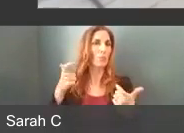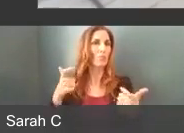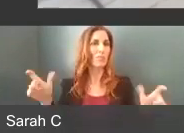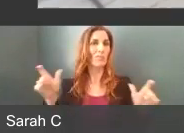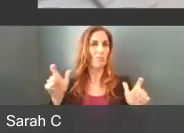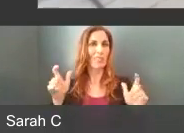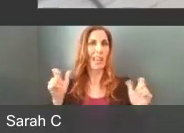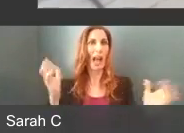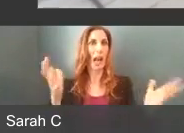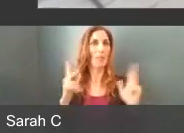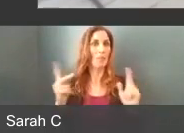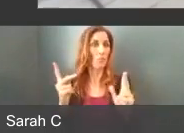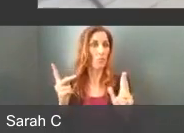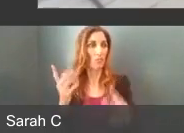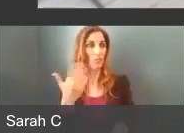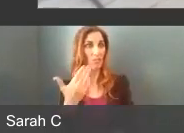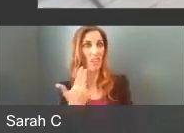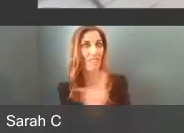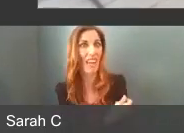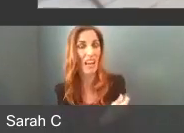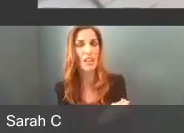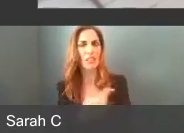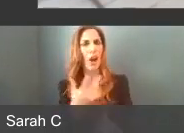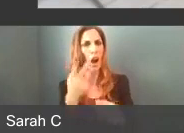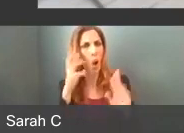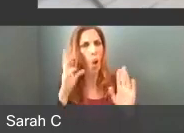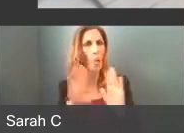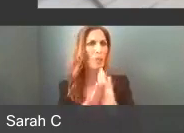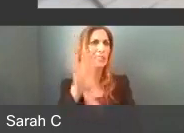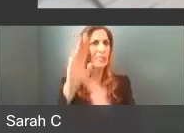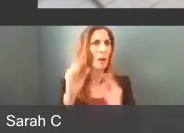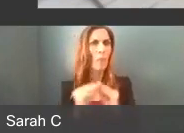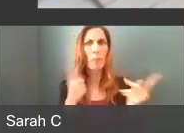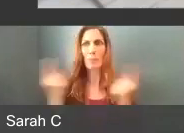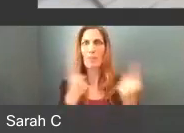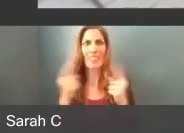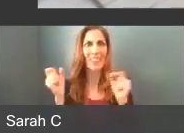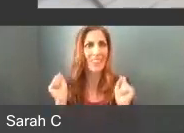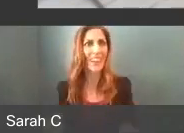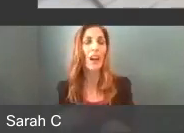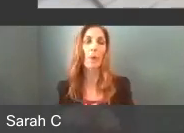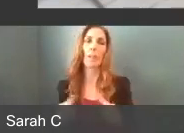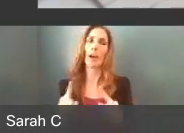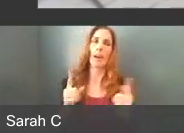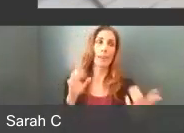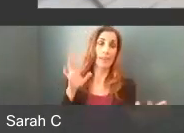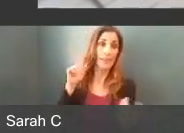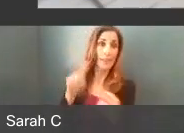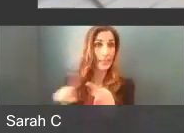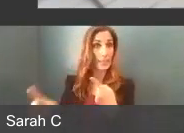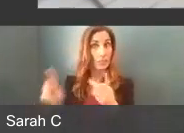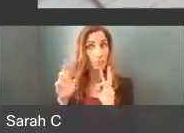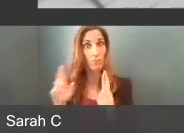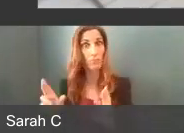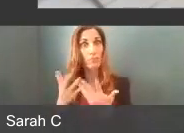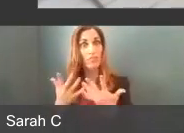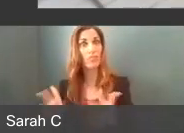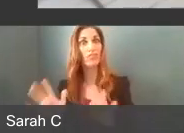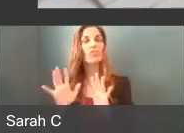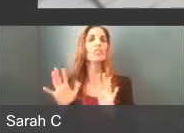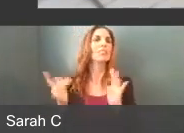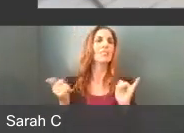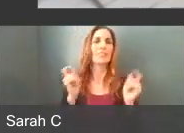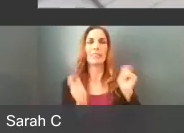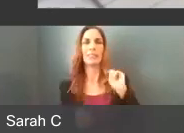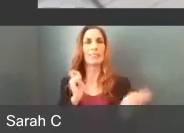vaccinated but between now and then it is going to be a changing situation from week to week and the